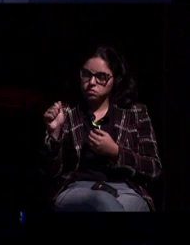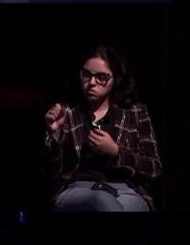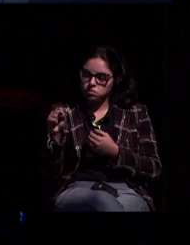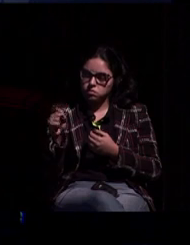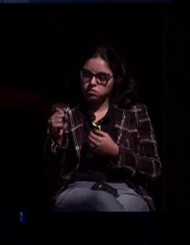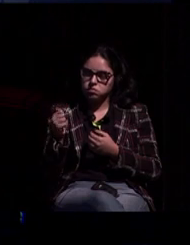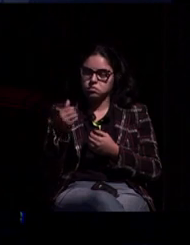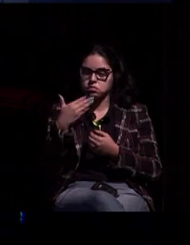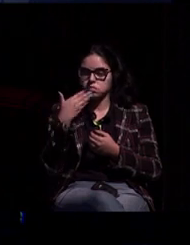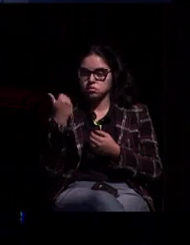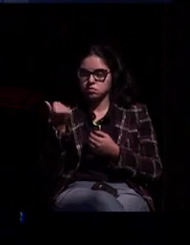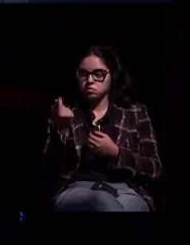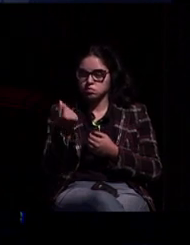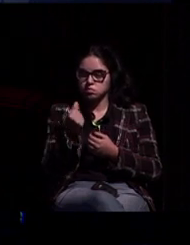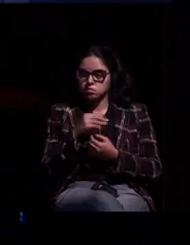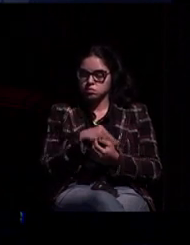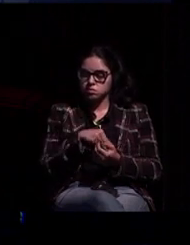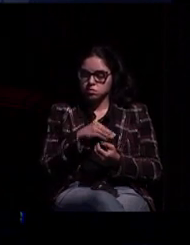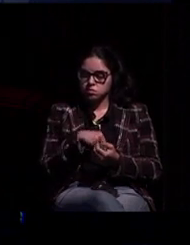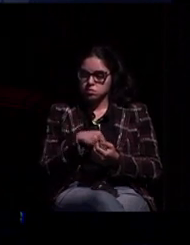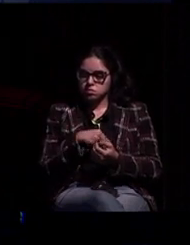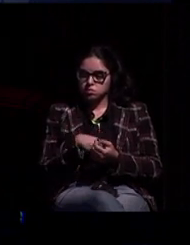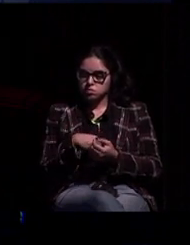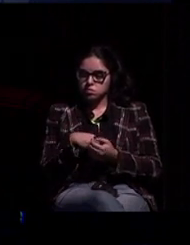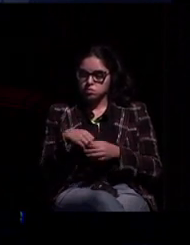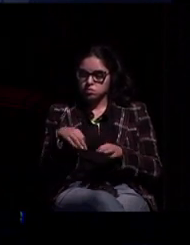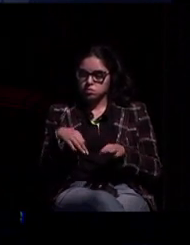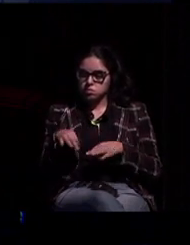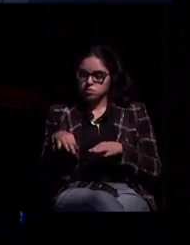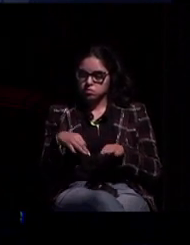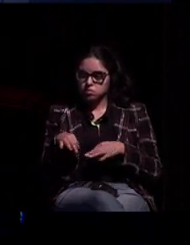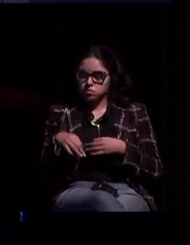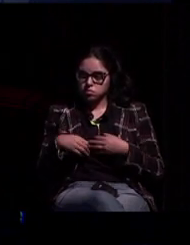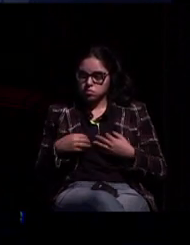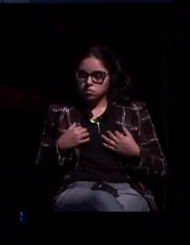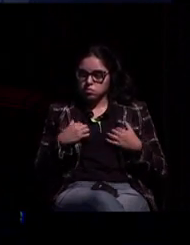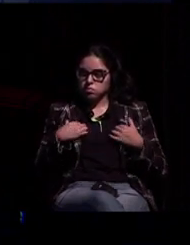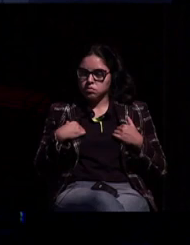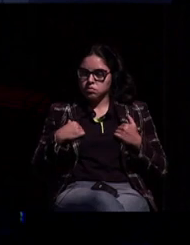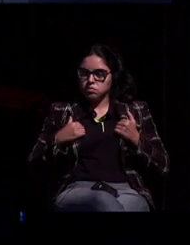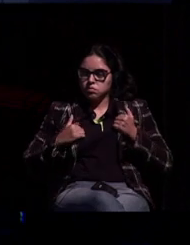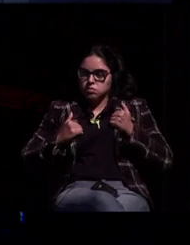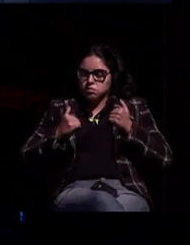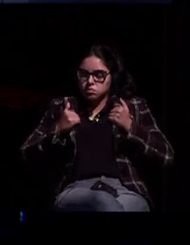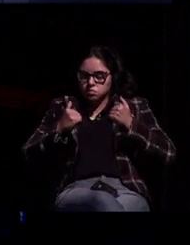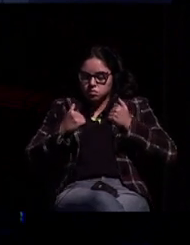and programs such the Fair Hotel promoted by United Gear that allows tourist sector workers